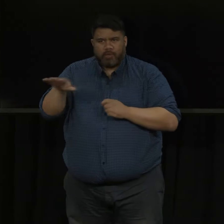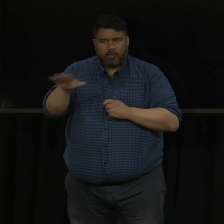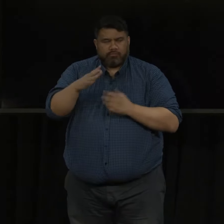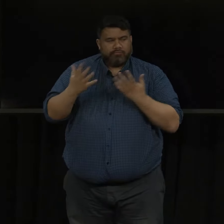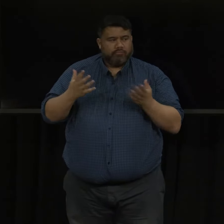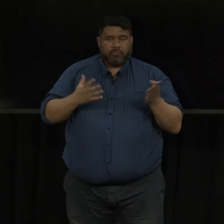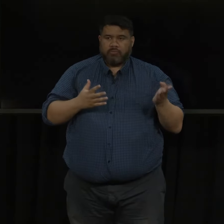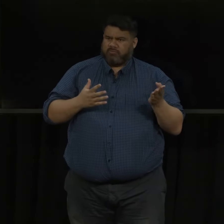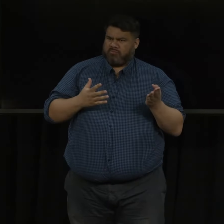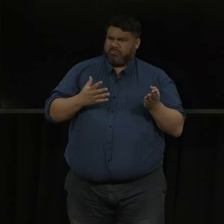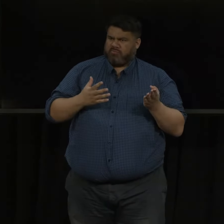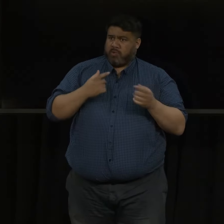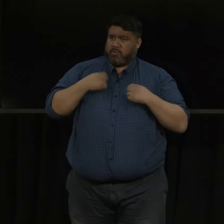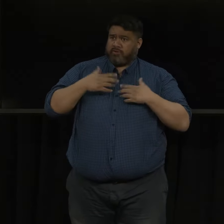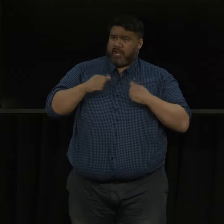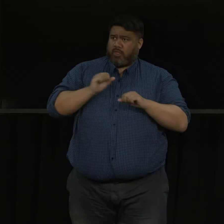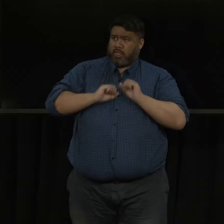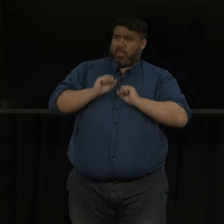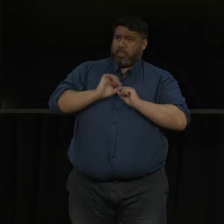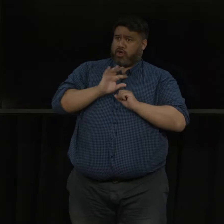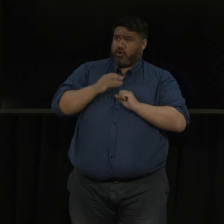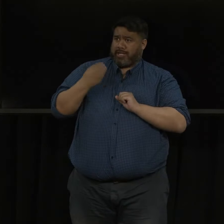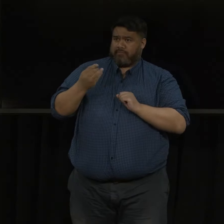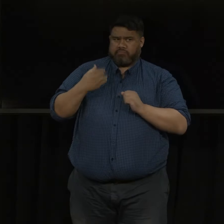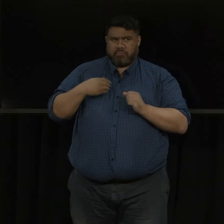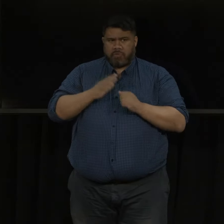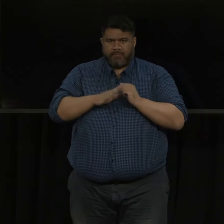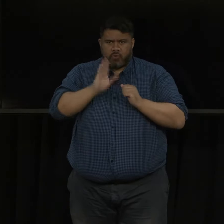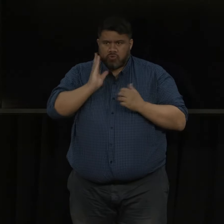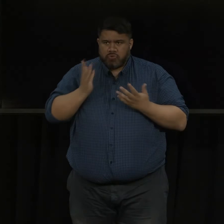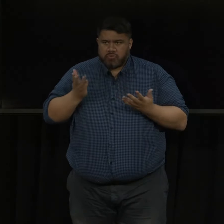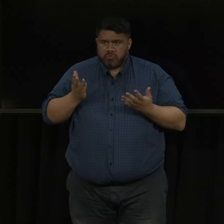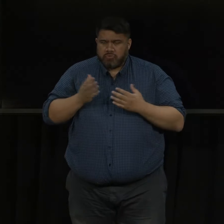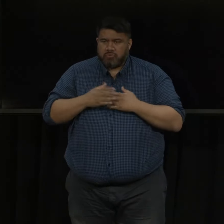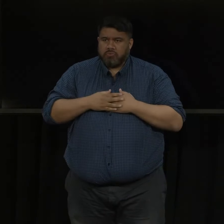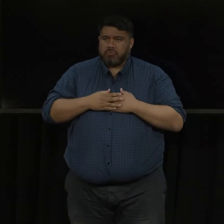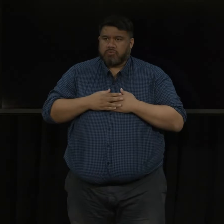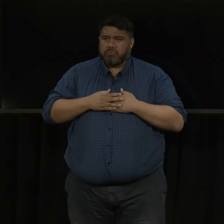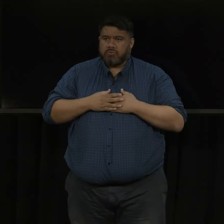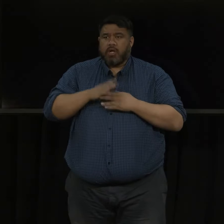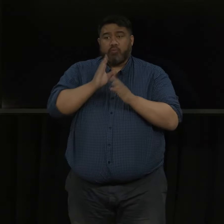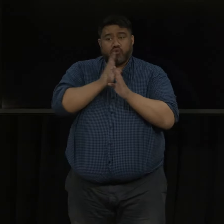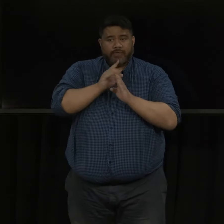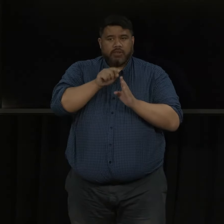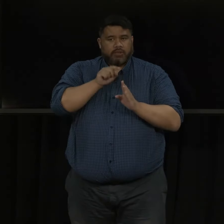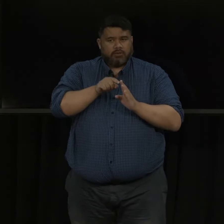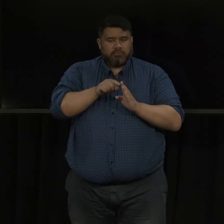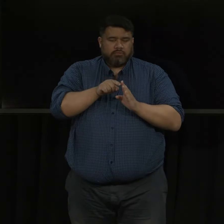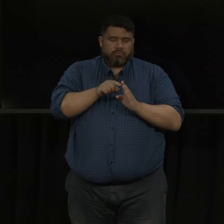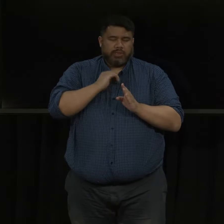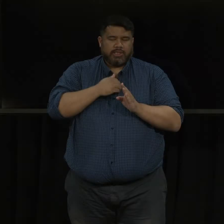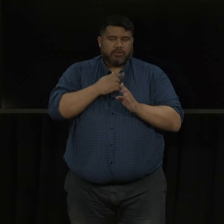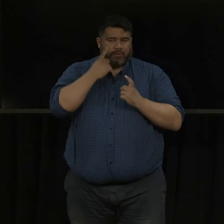our reliance on vaccination rates now? >> I'm not aware of